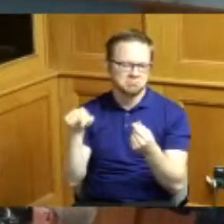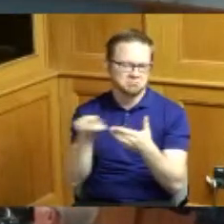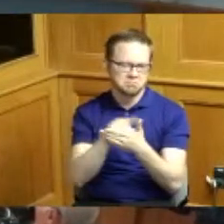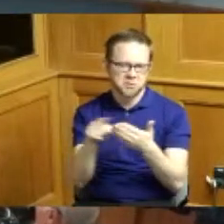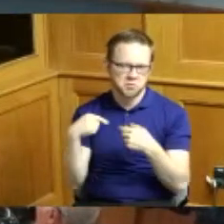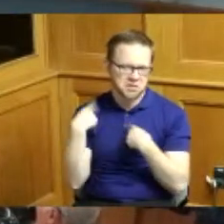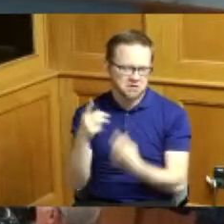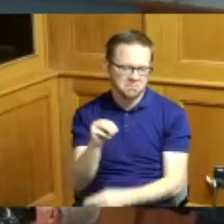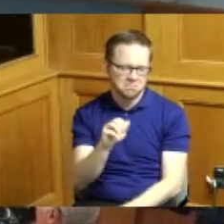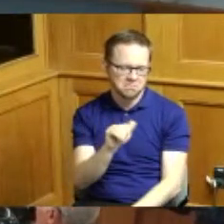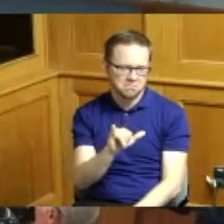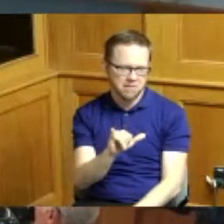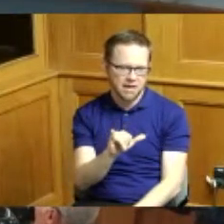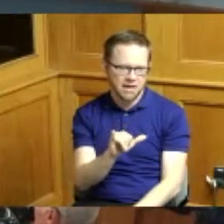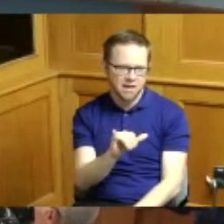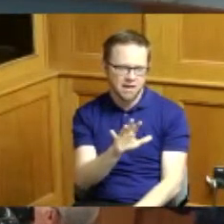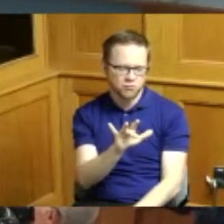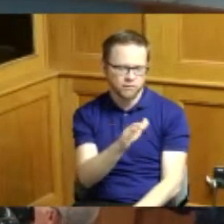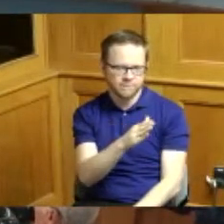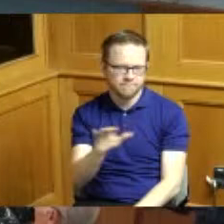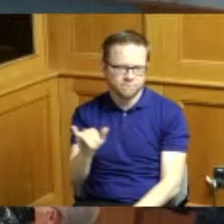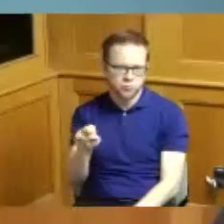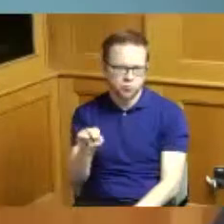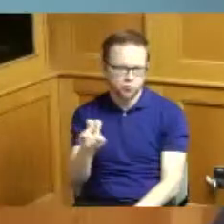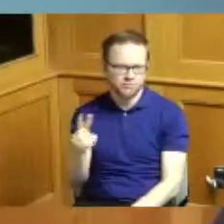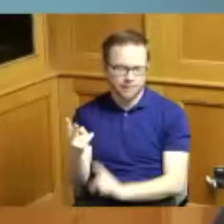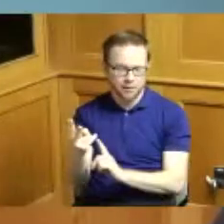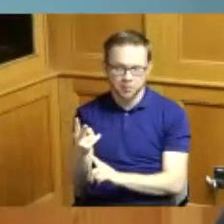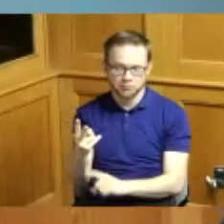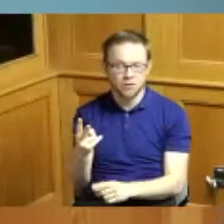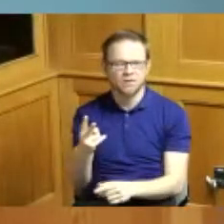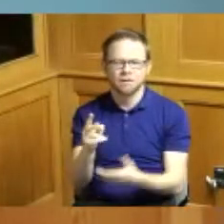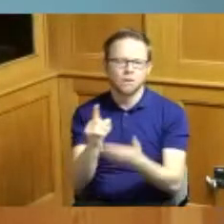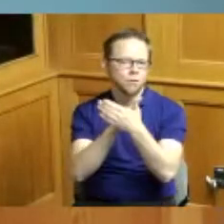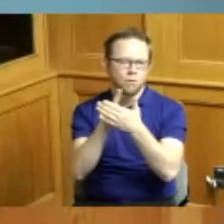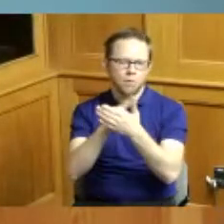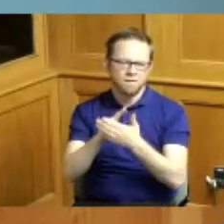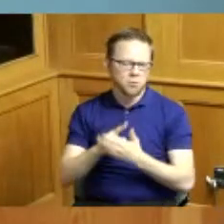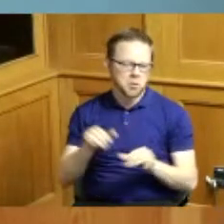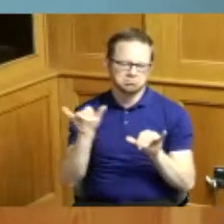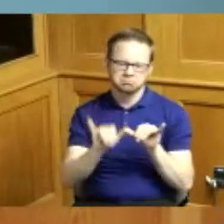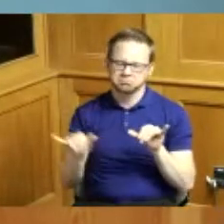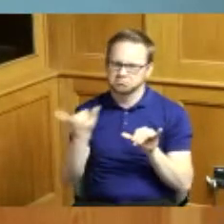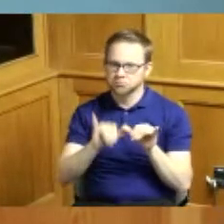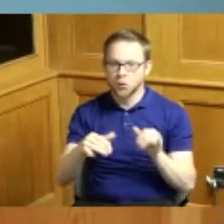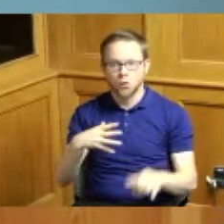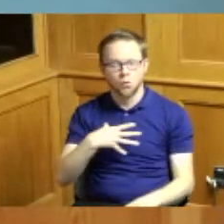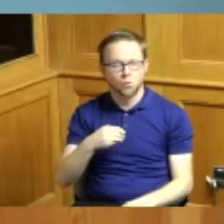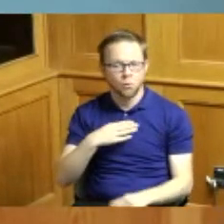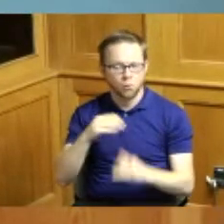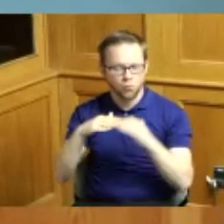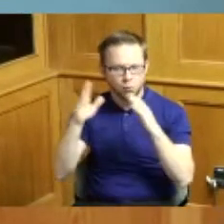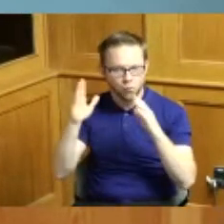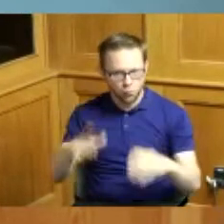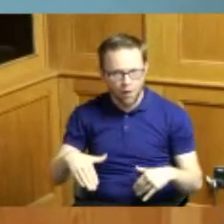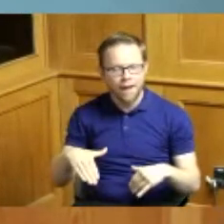through June the second I have my every week I have a white house briefing on Thursday afternoons